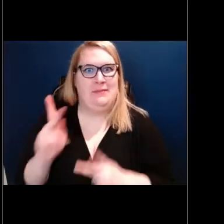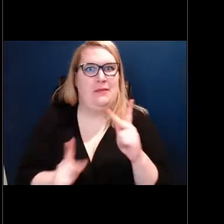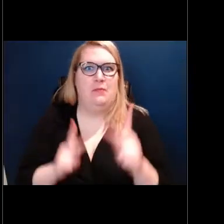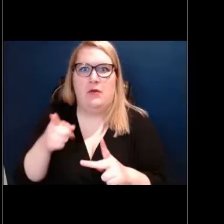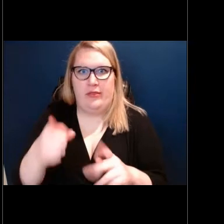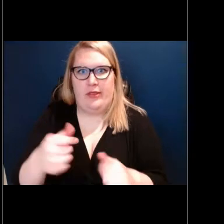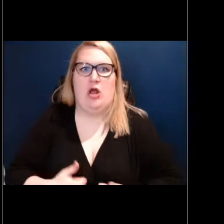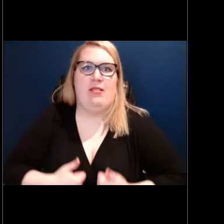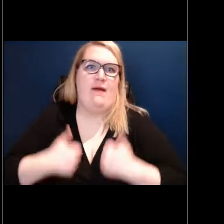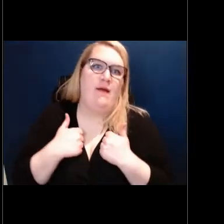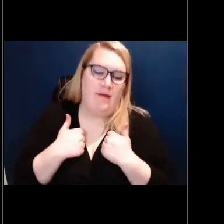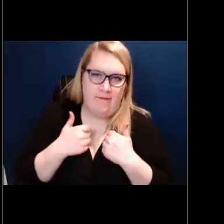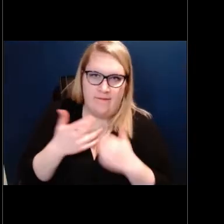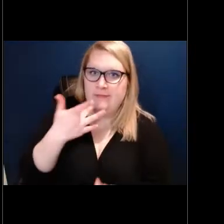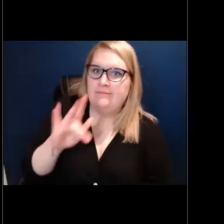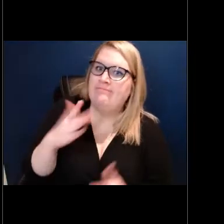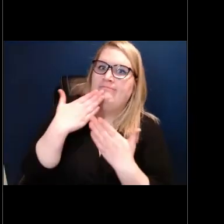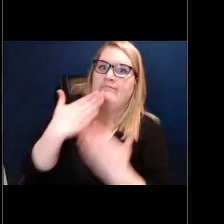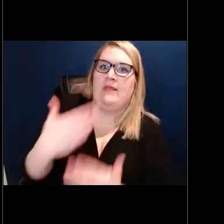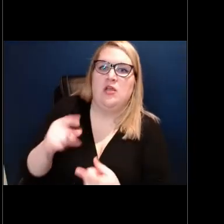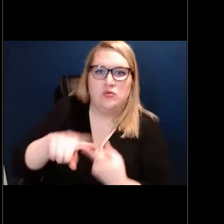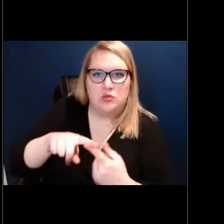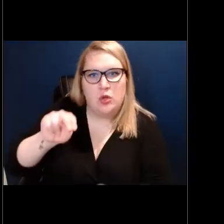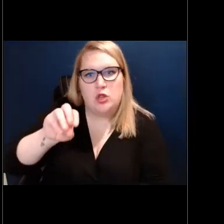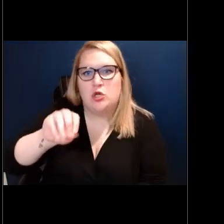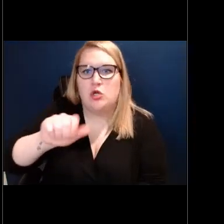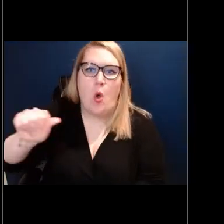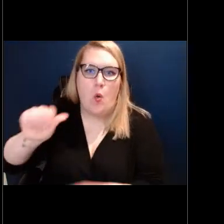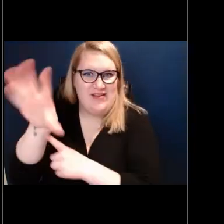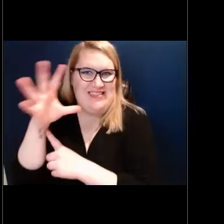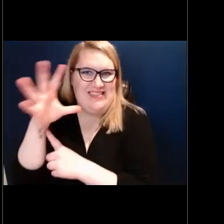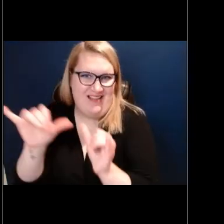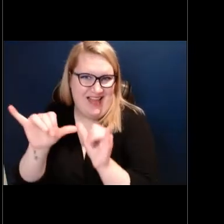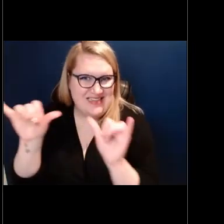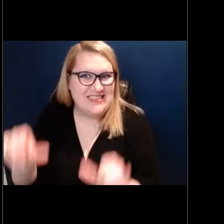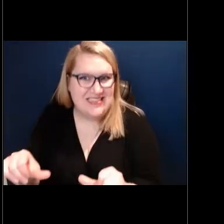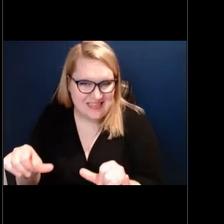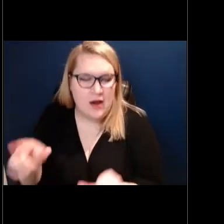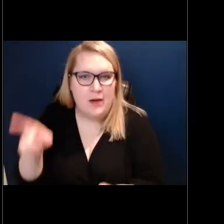thanks to the NOAA Satellite System, which again helps to save their lives.